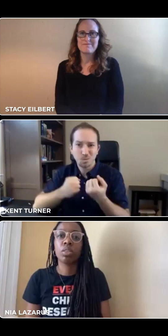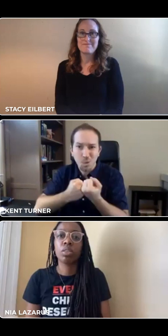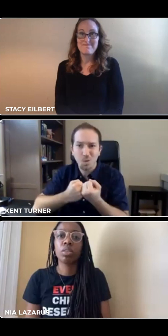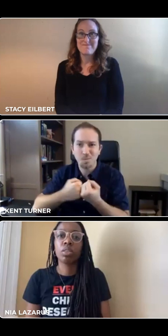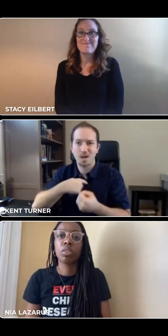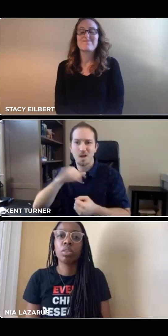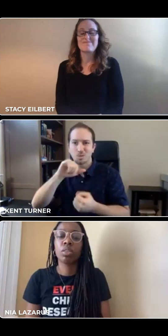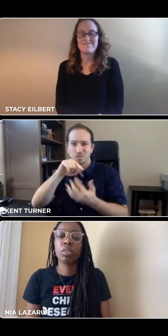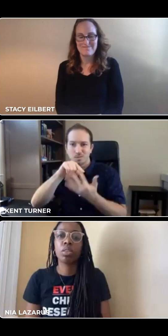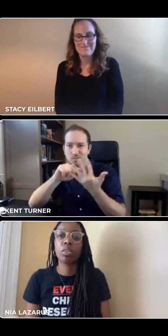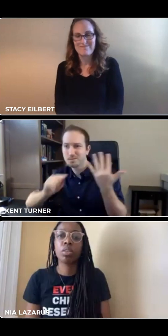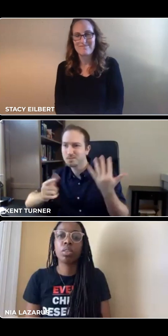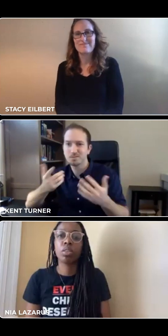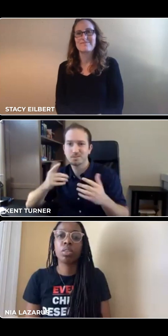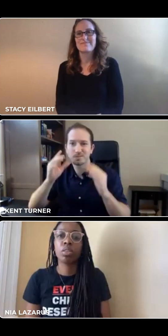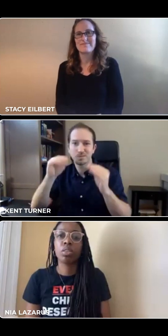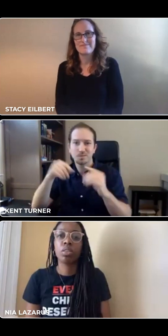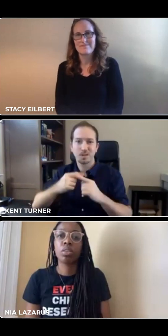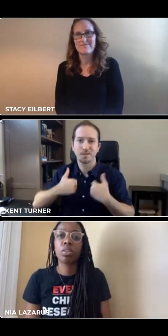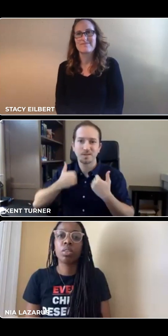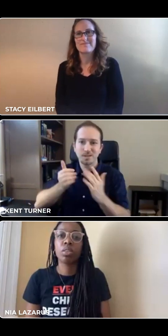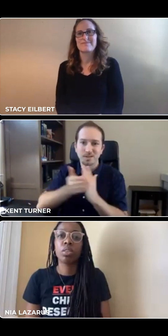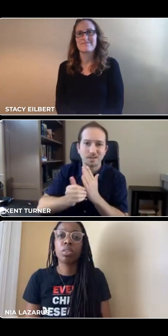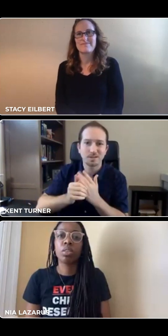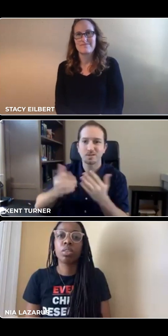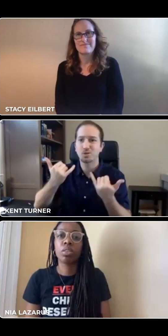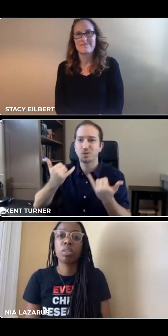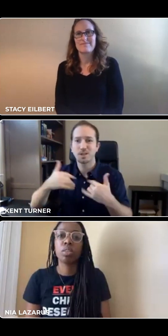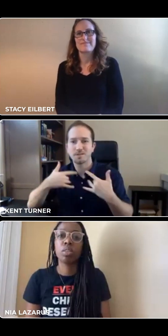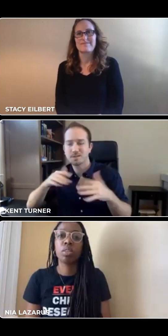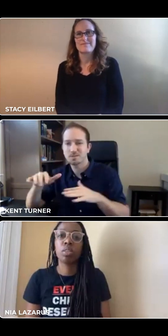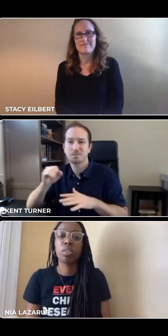As teachers, we want to become role models. We want to be emotional role models, to be